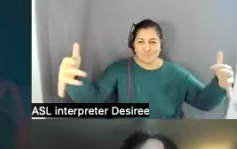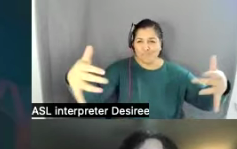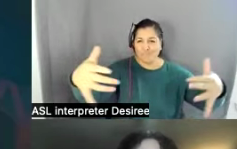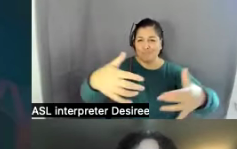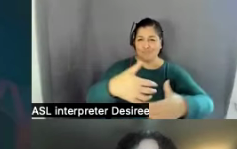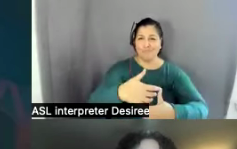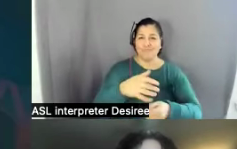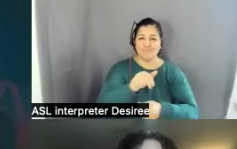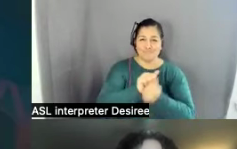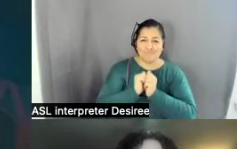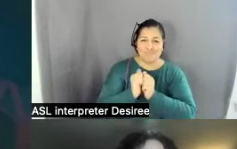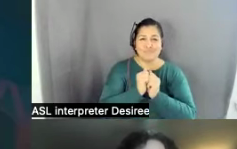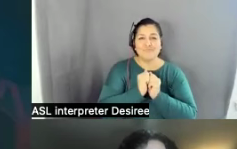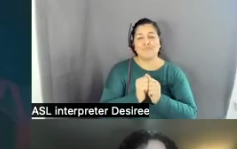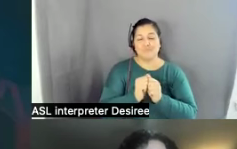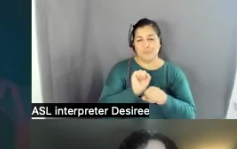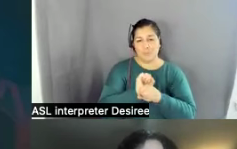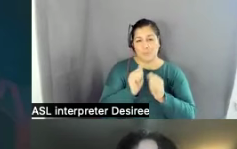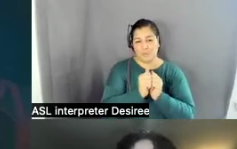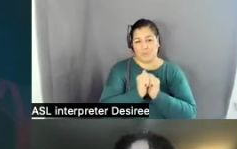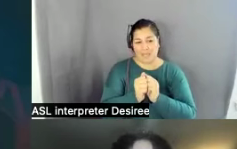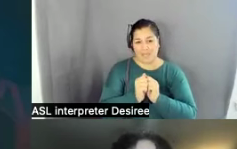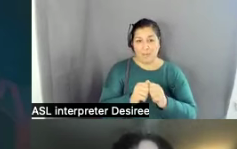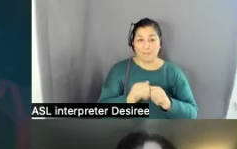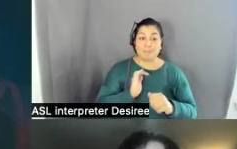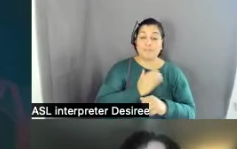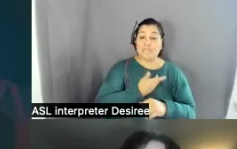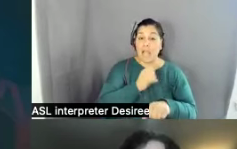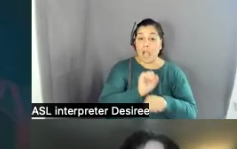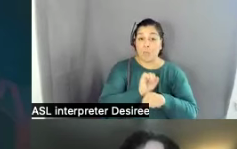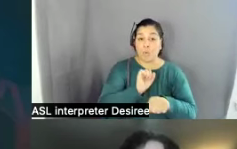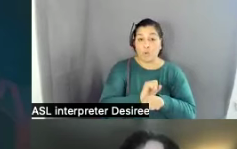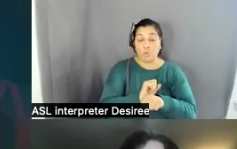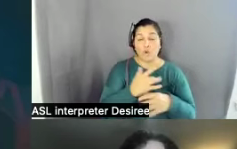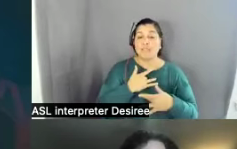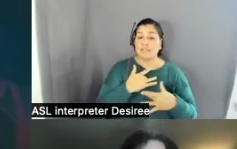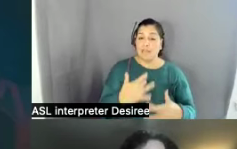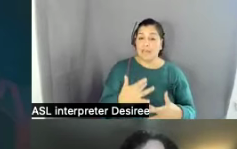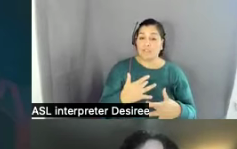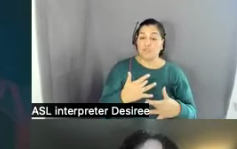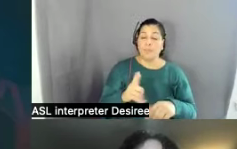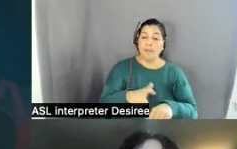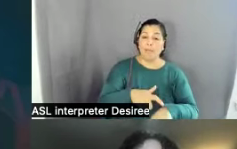Our works are typically, long form evening length performances that,